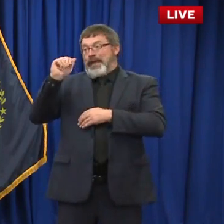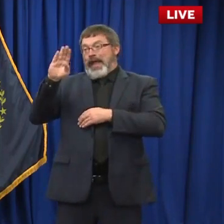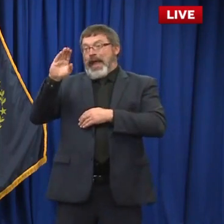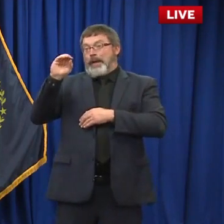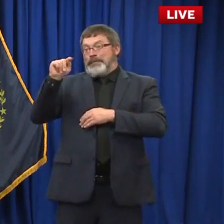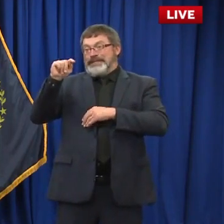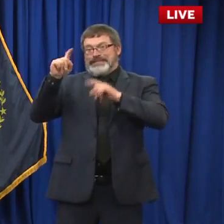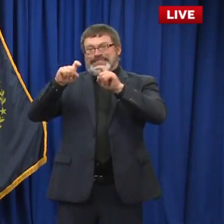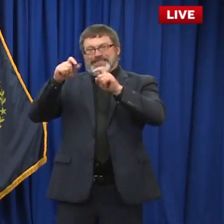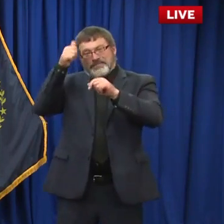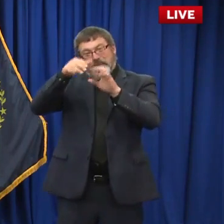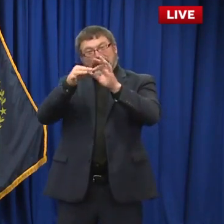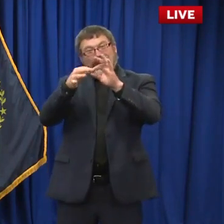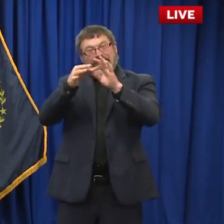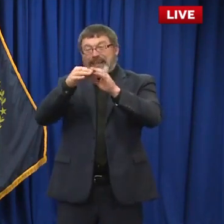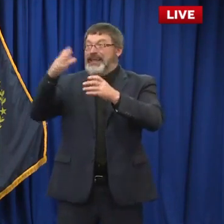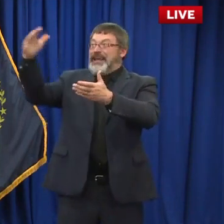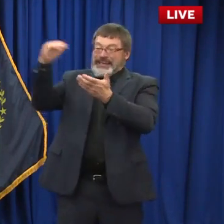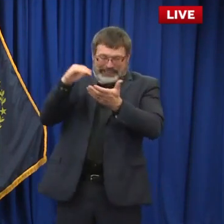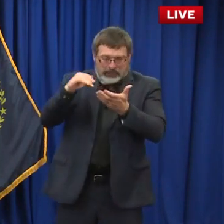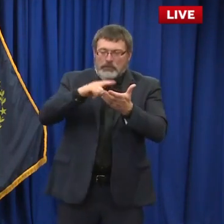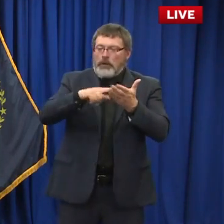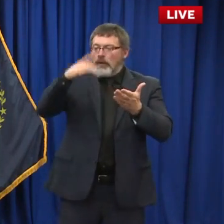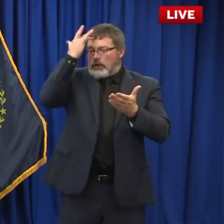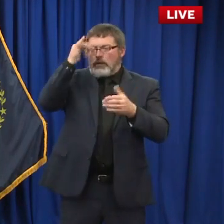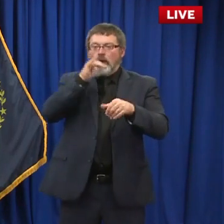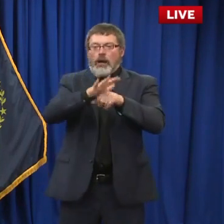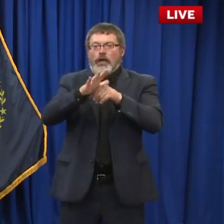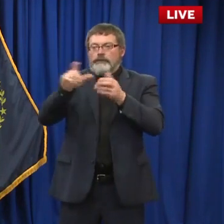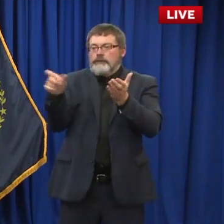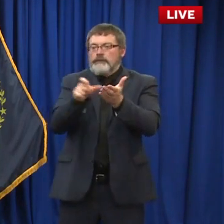SO THEY ARE MOVING AND WE SAW IT EARLY ON WITH THE ABBOTT RAPID TEST.